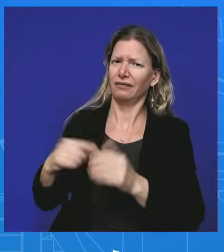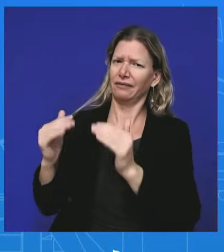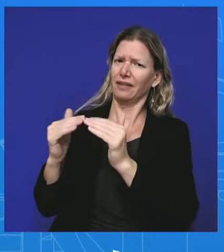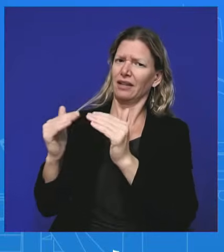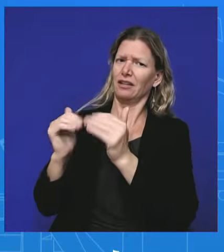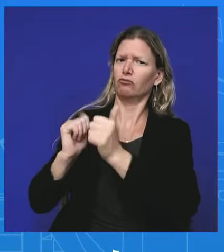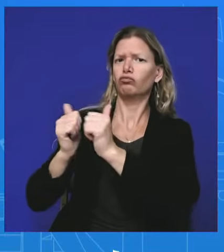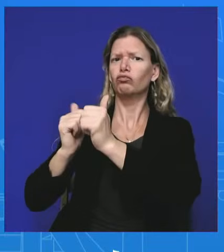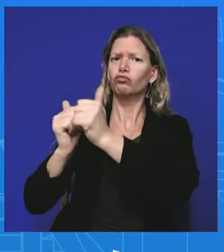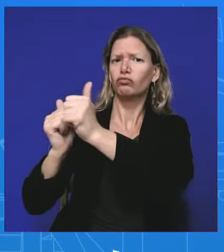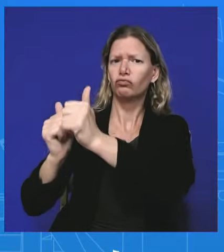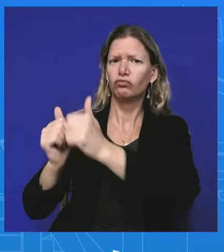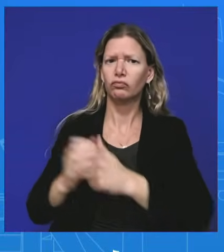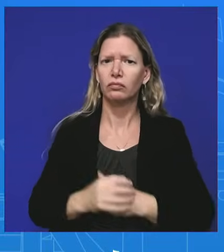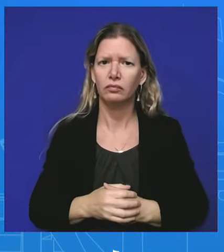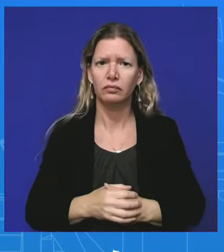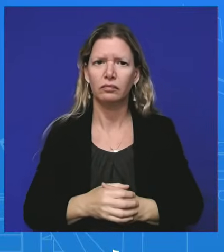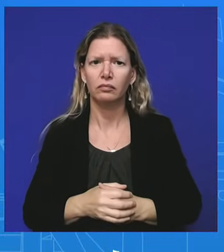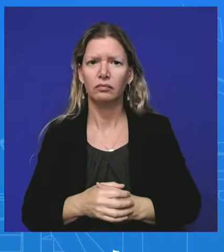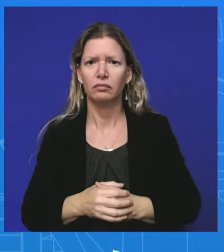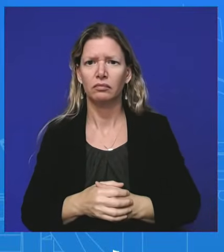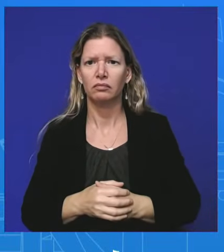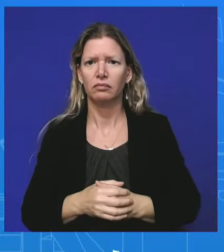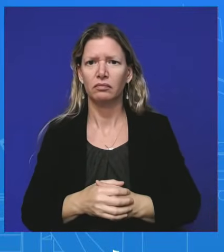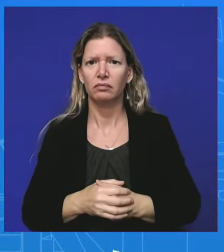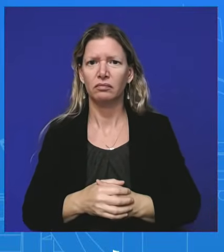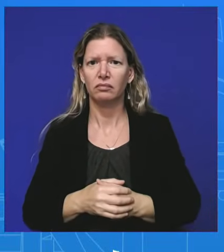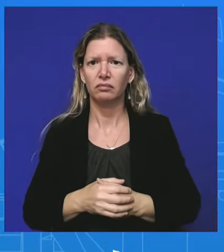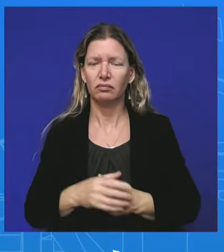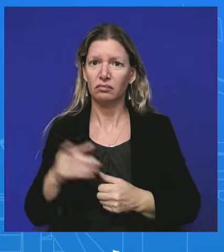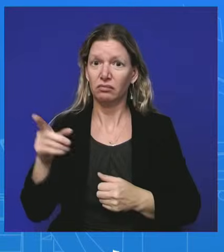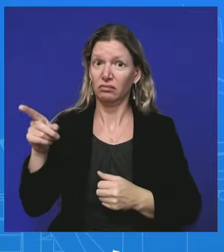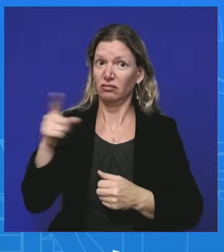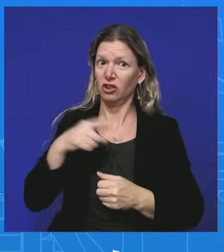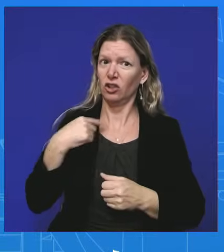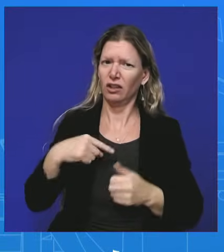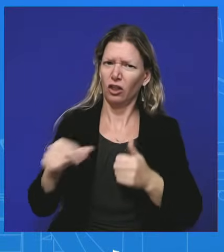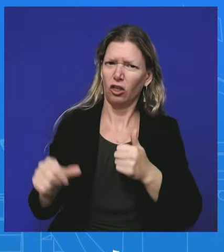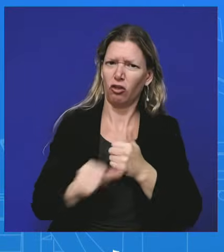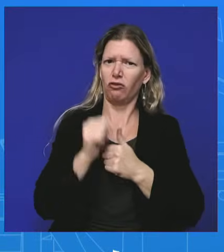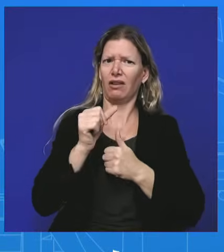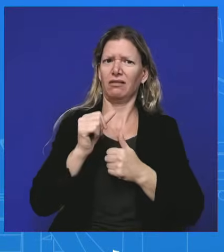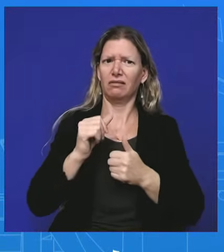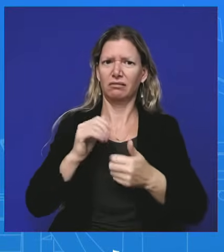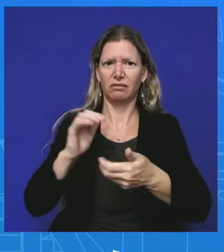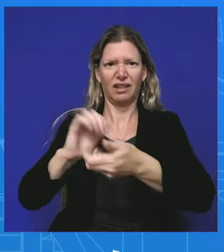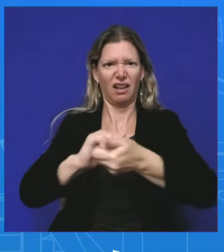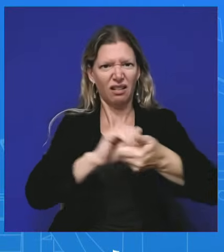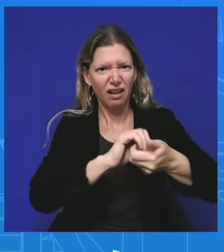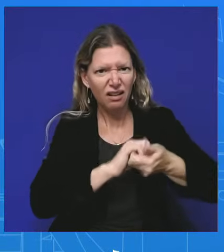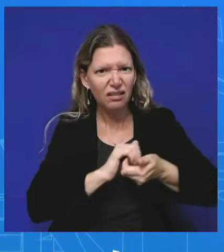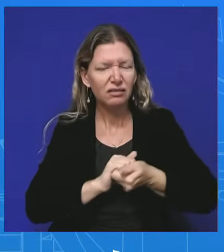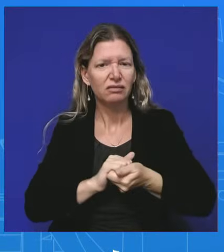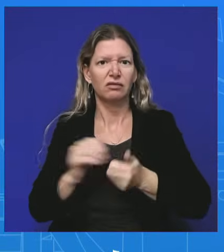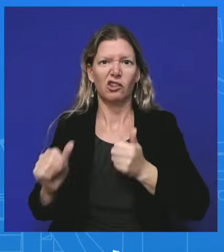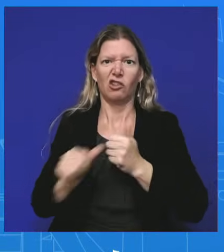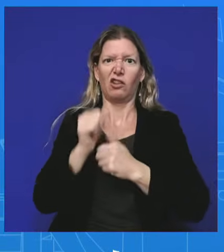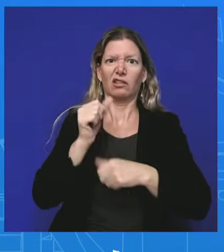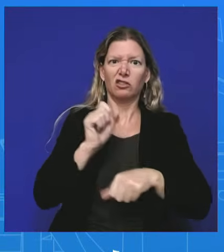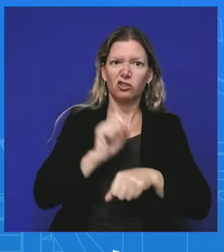and increasing costs for families by $1,500 with universal 10 percent tariffs. And so, we are -- we are going to remain an open economy --